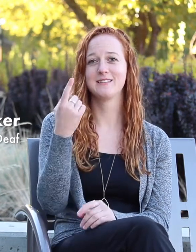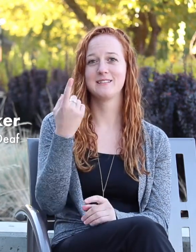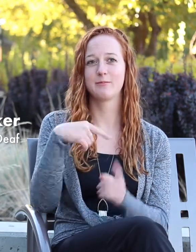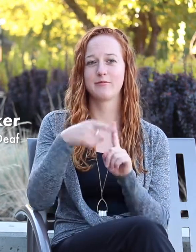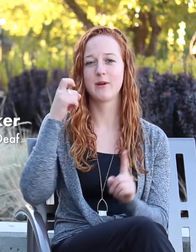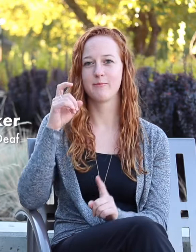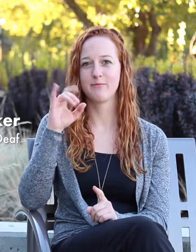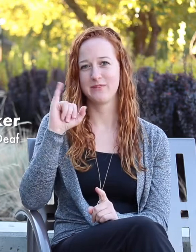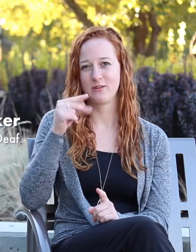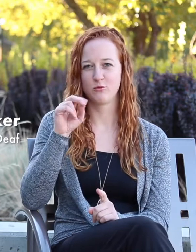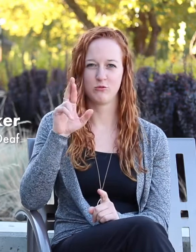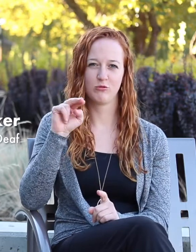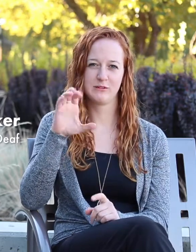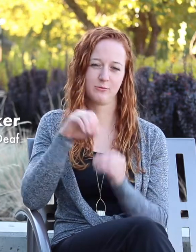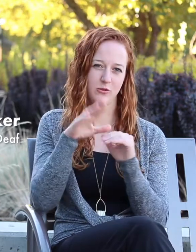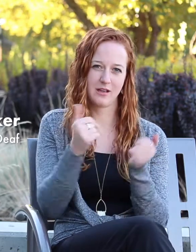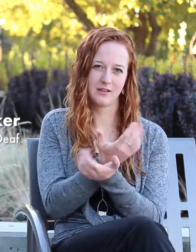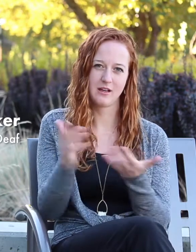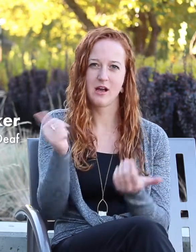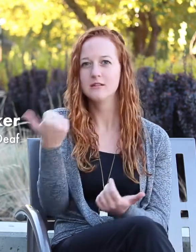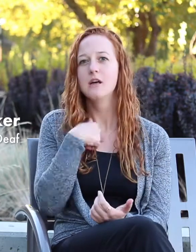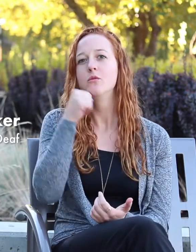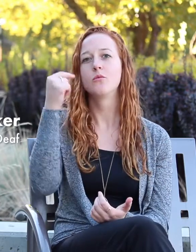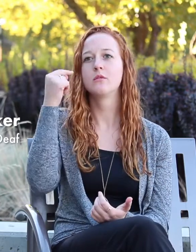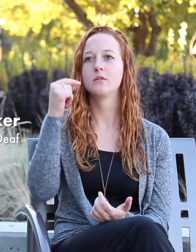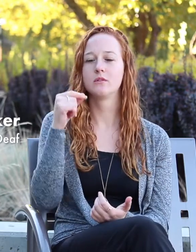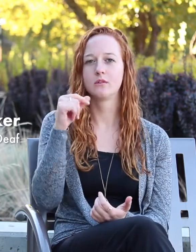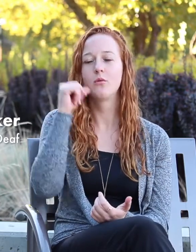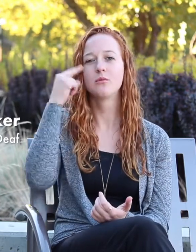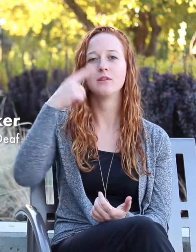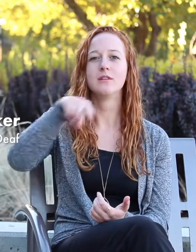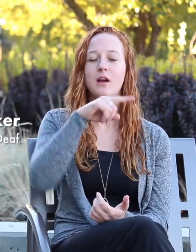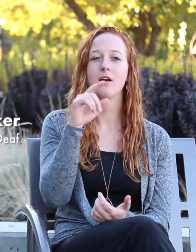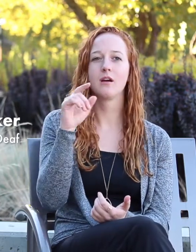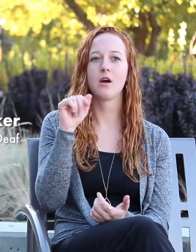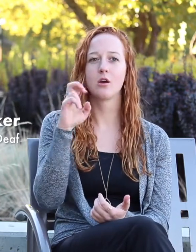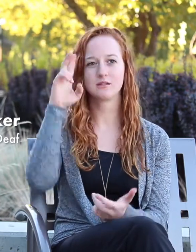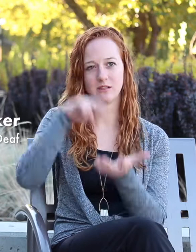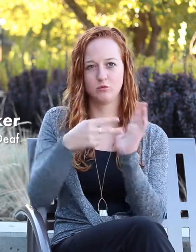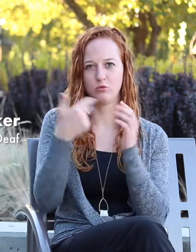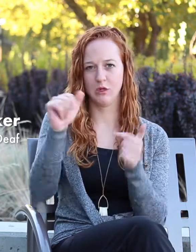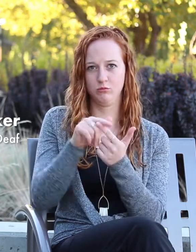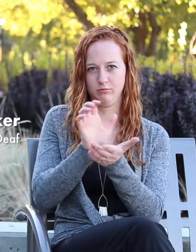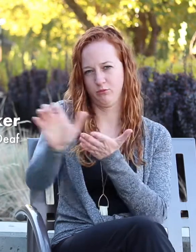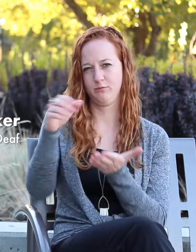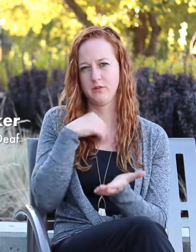You know I think it comes from ignorance more than anything.